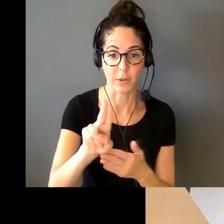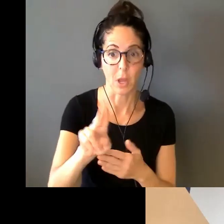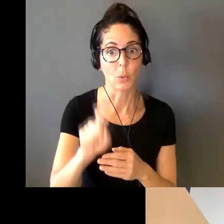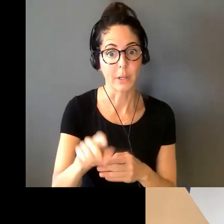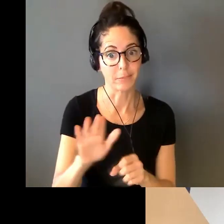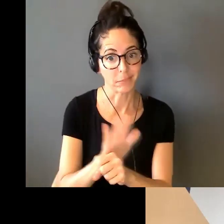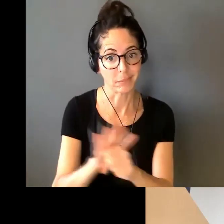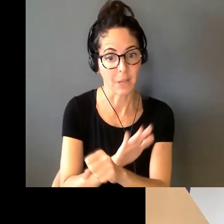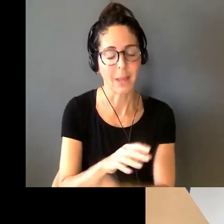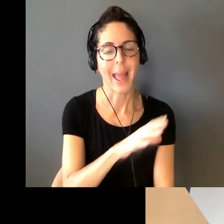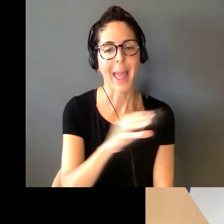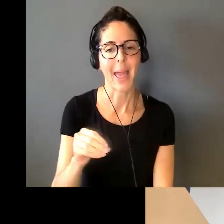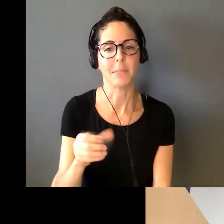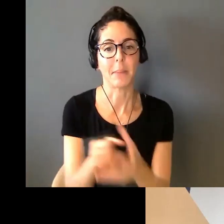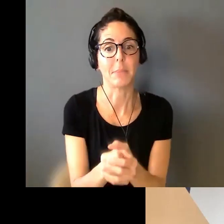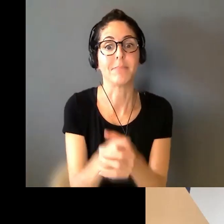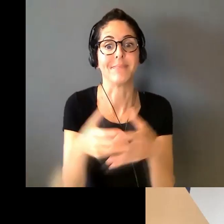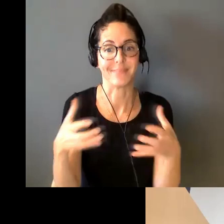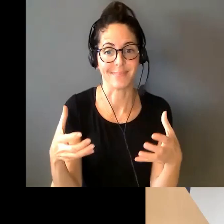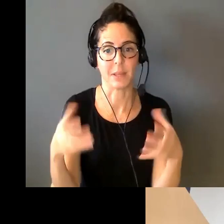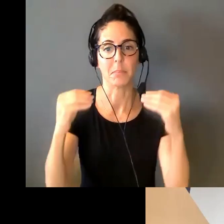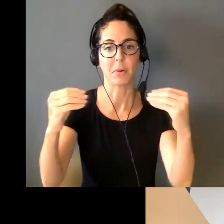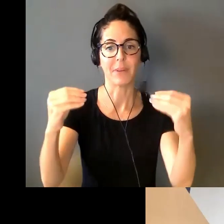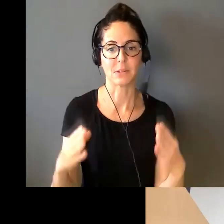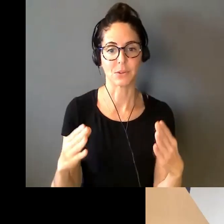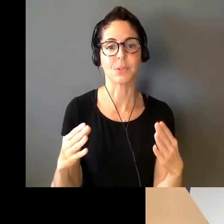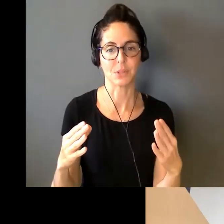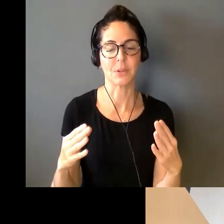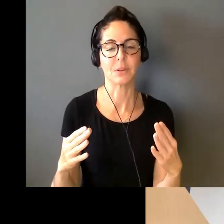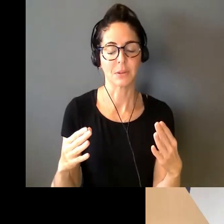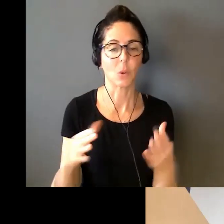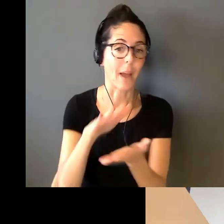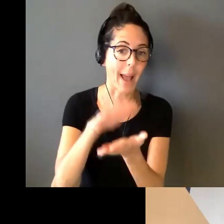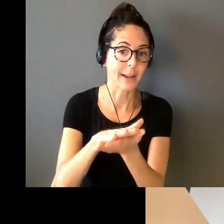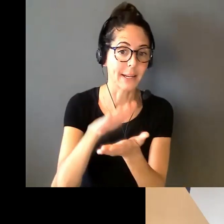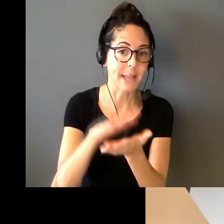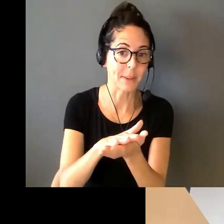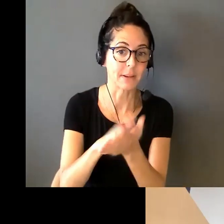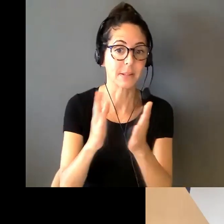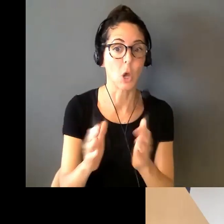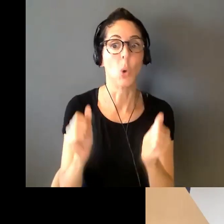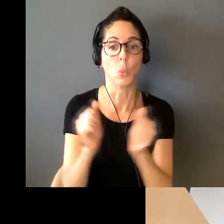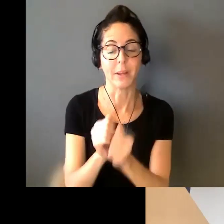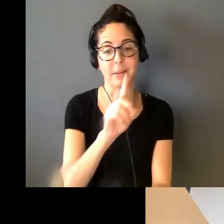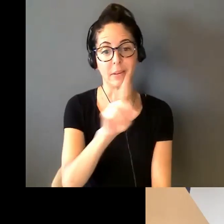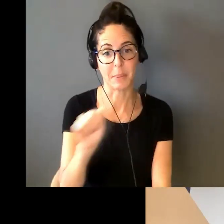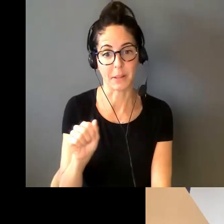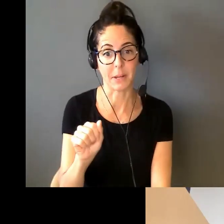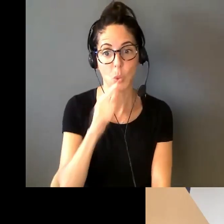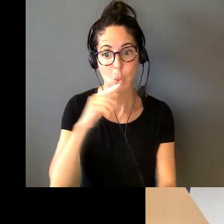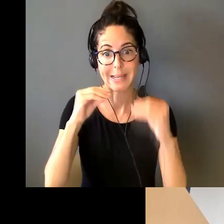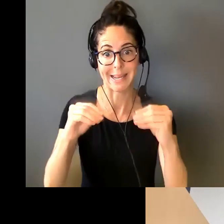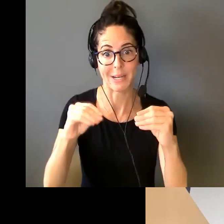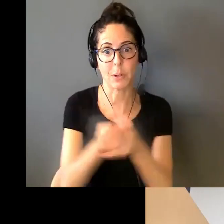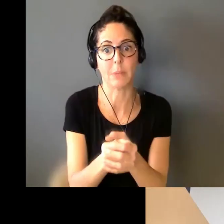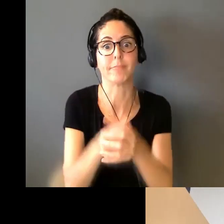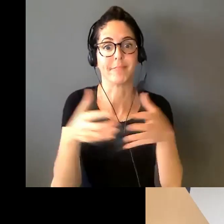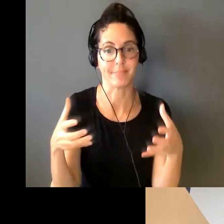professorial core of academics with disabilities who actually teach in our universities globally.